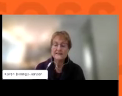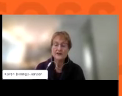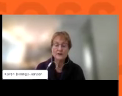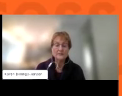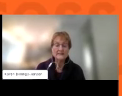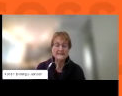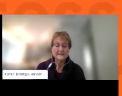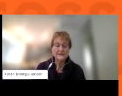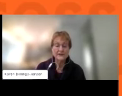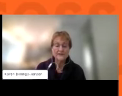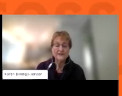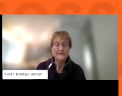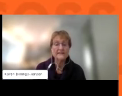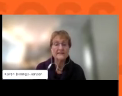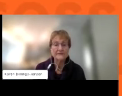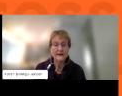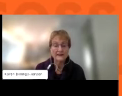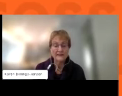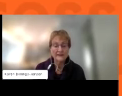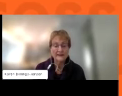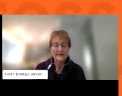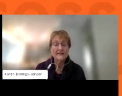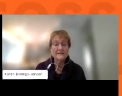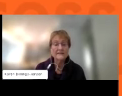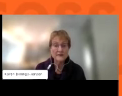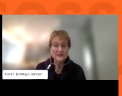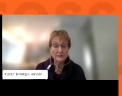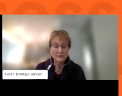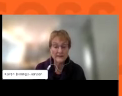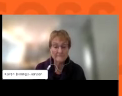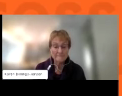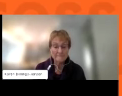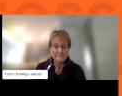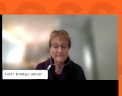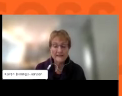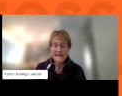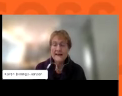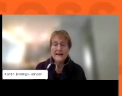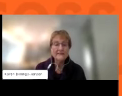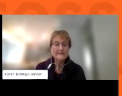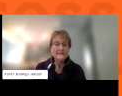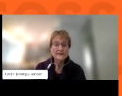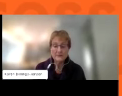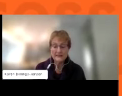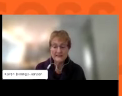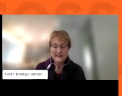in homelessness for those over 65, especially women. Housing vulnerability